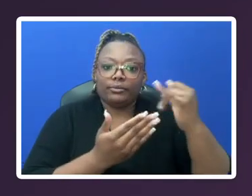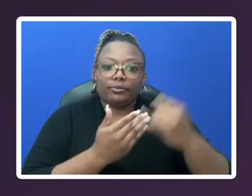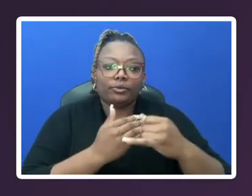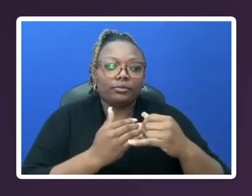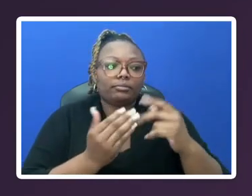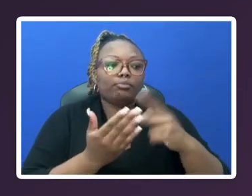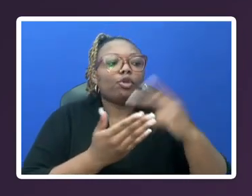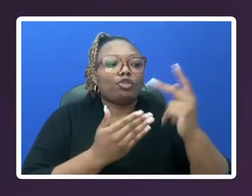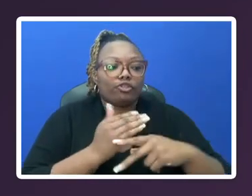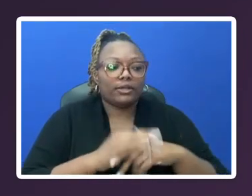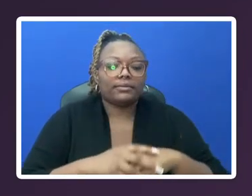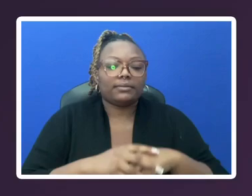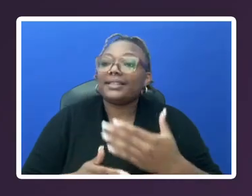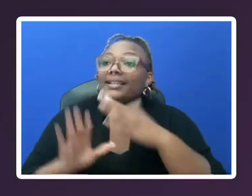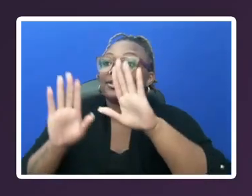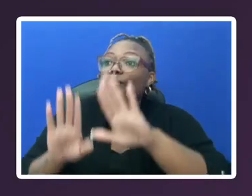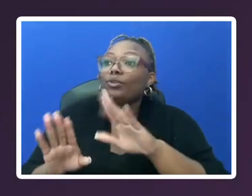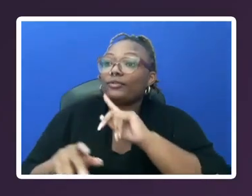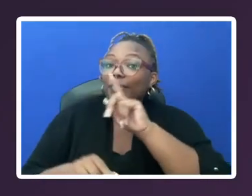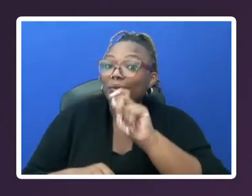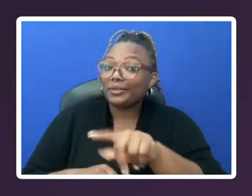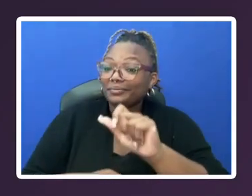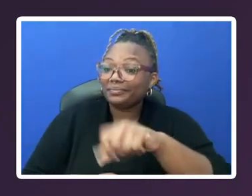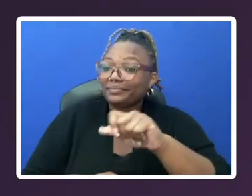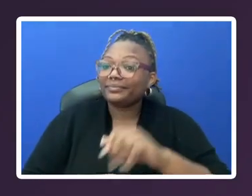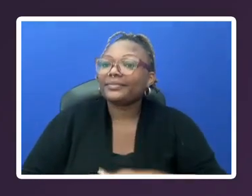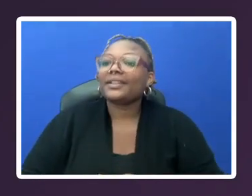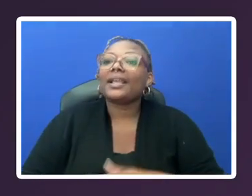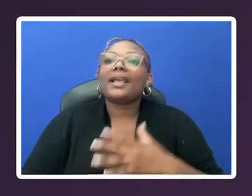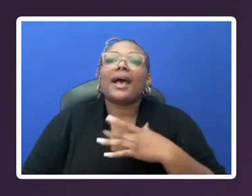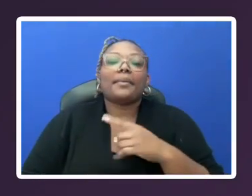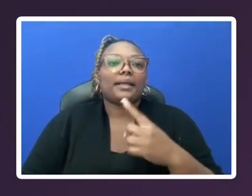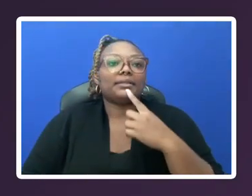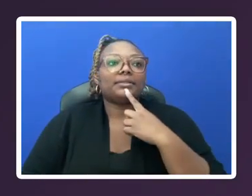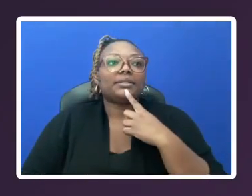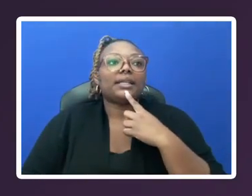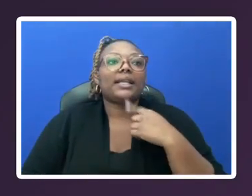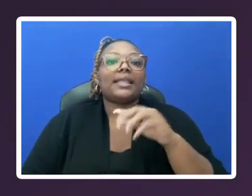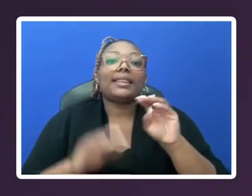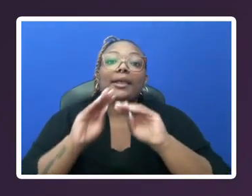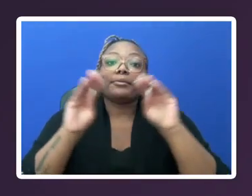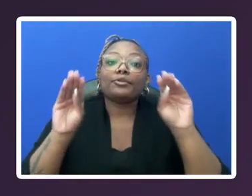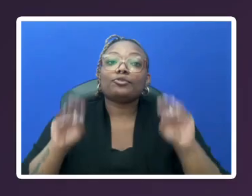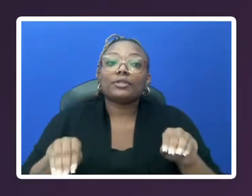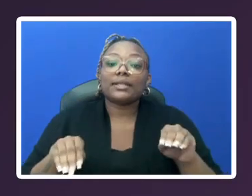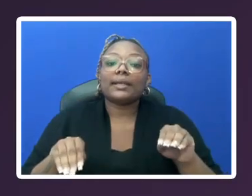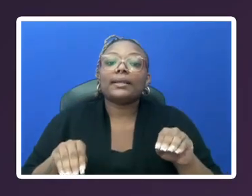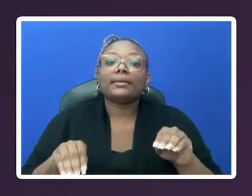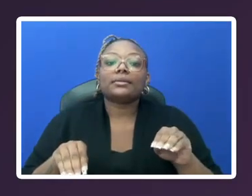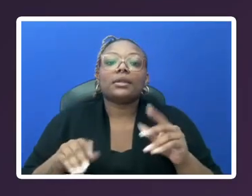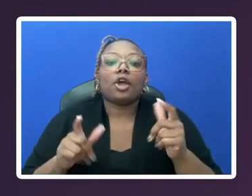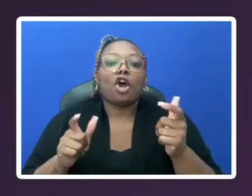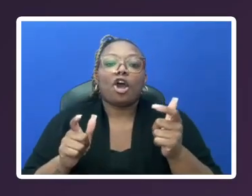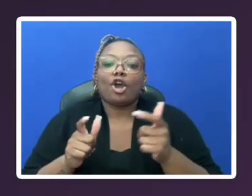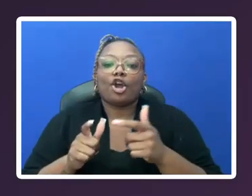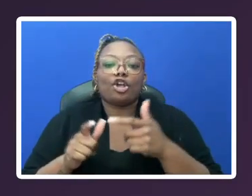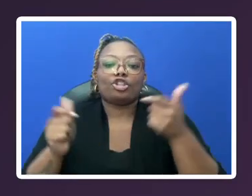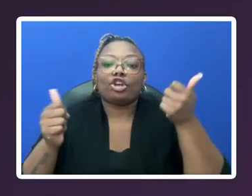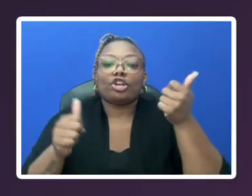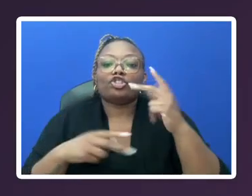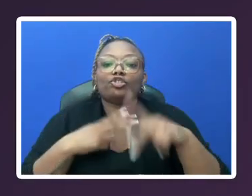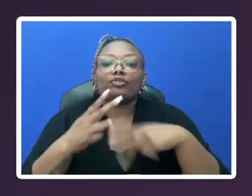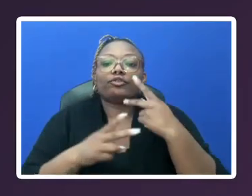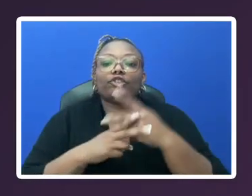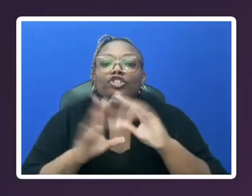question. And I like to say that museums are just a larger version of a classroom. And so,